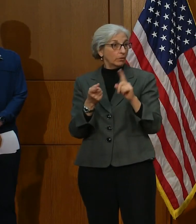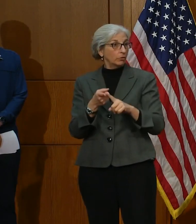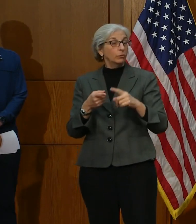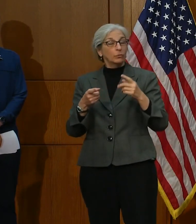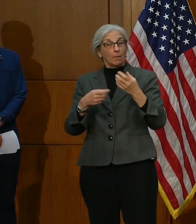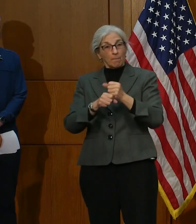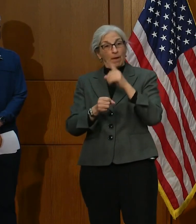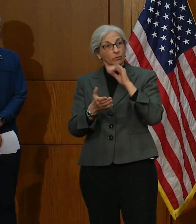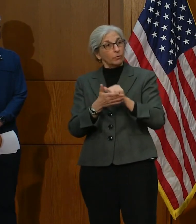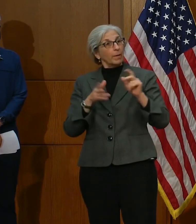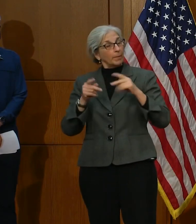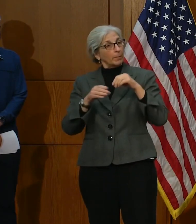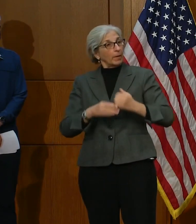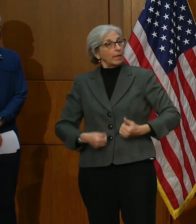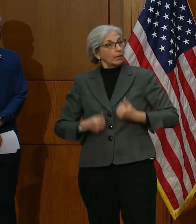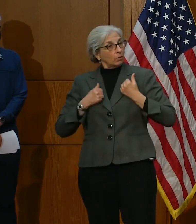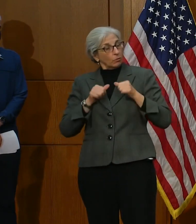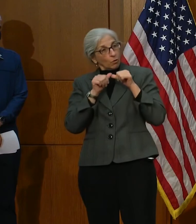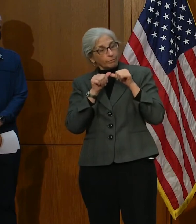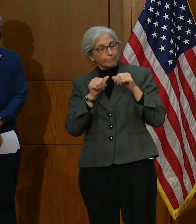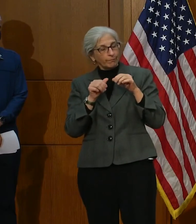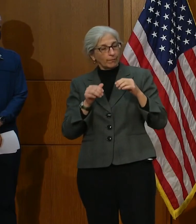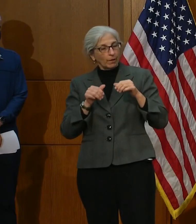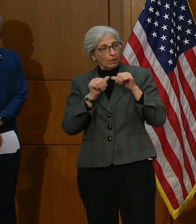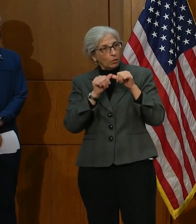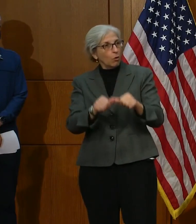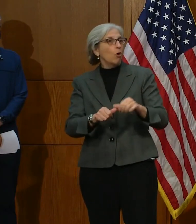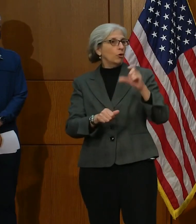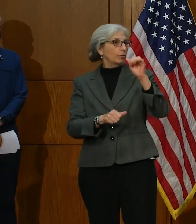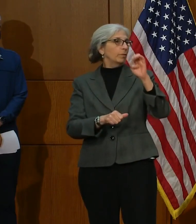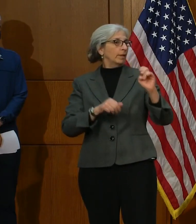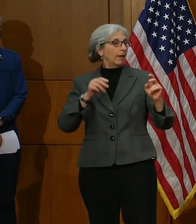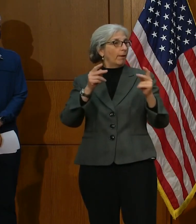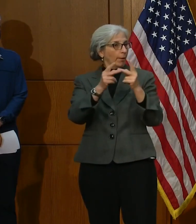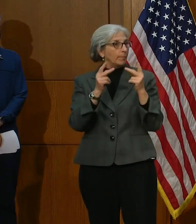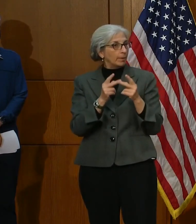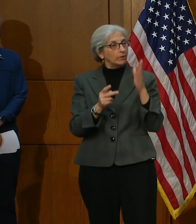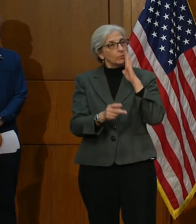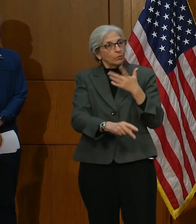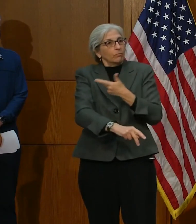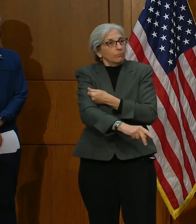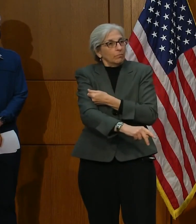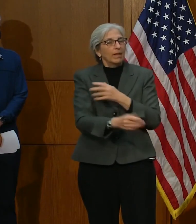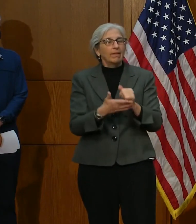WE'LL CONTINUE TO WORK TOGETHER TO GET THOSE INDIVIDUALS